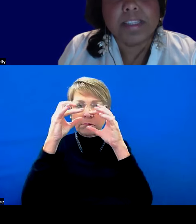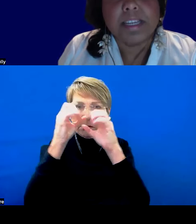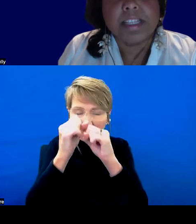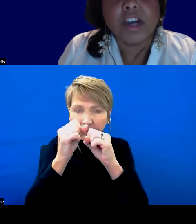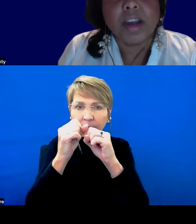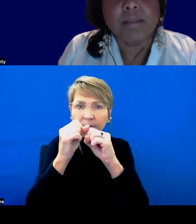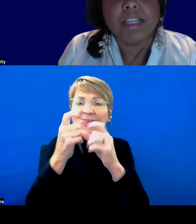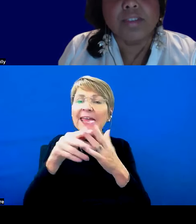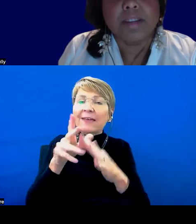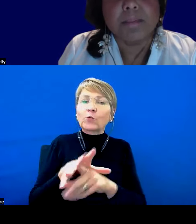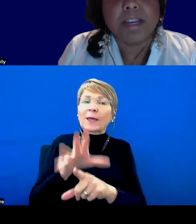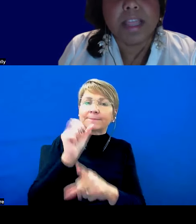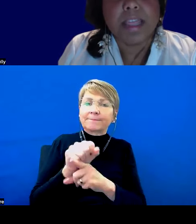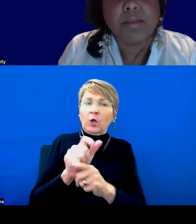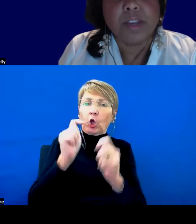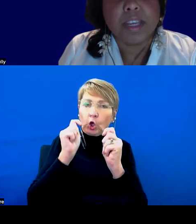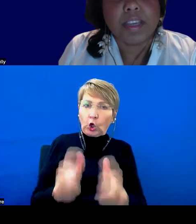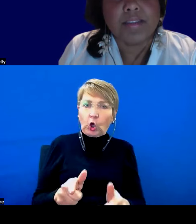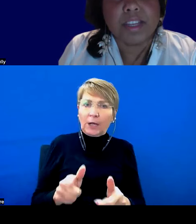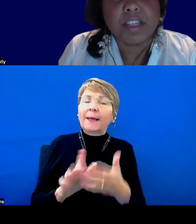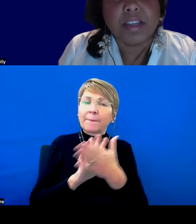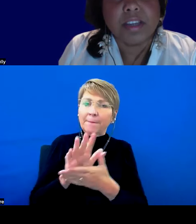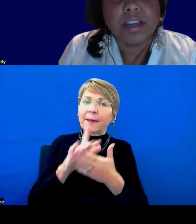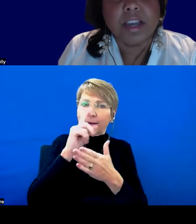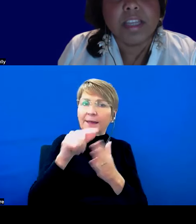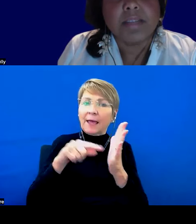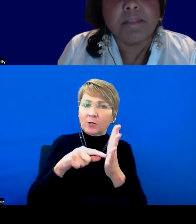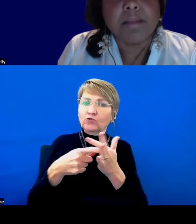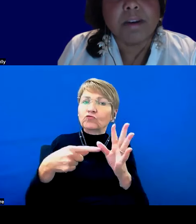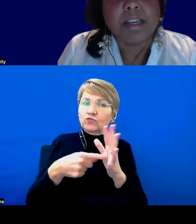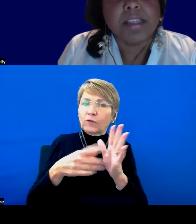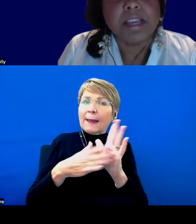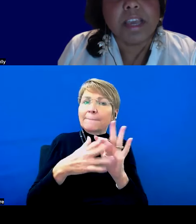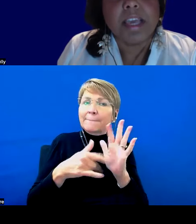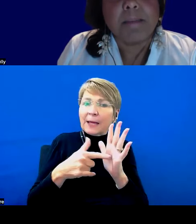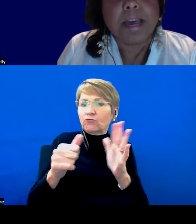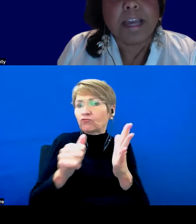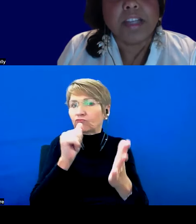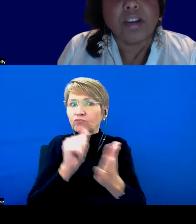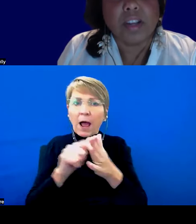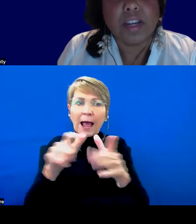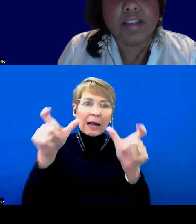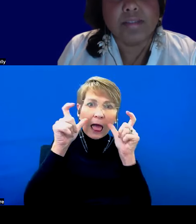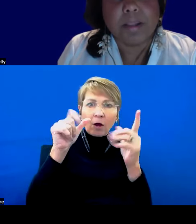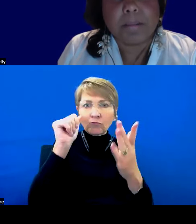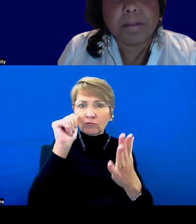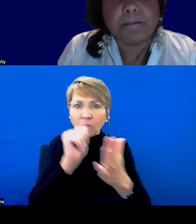in timely treatment and therapeutic intervention, to minimise impact on learning and development.